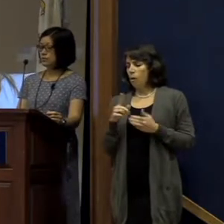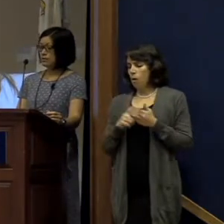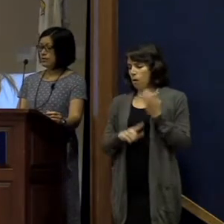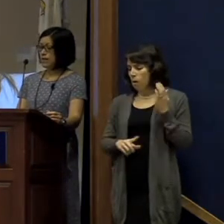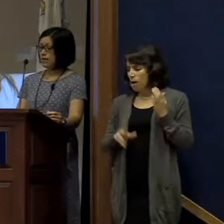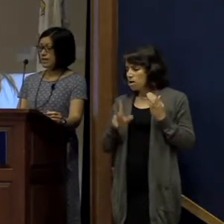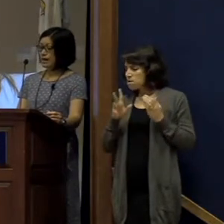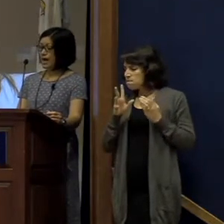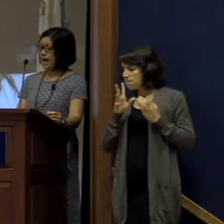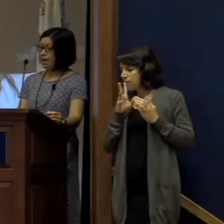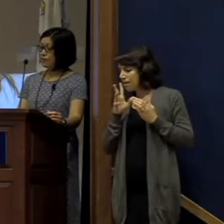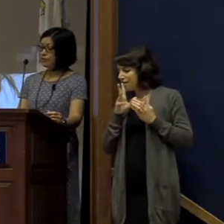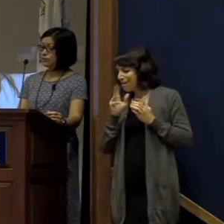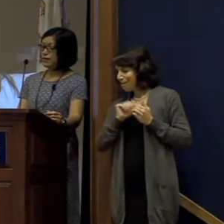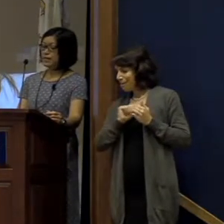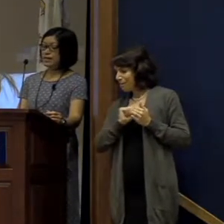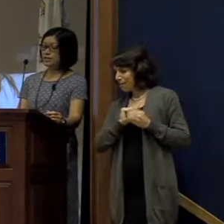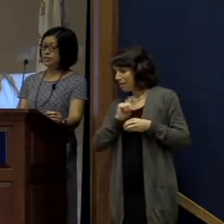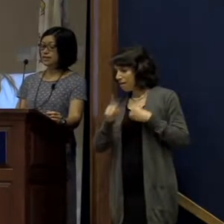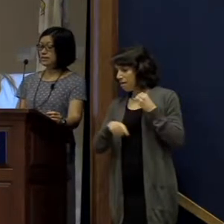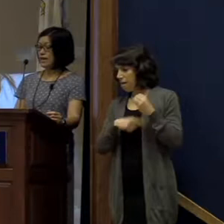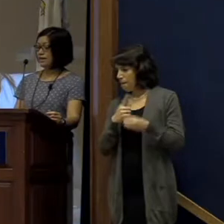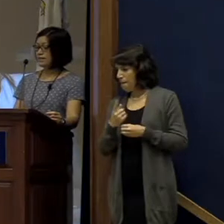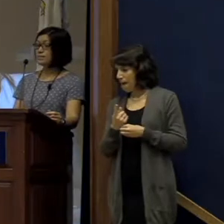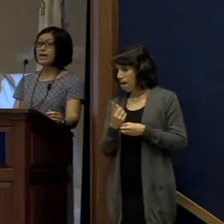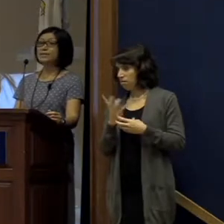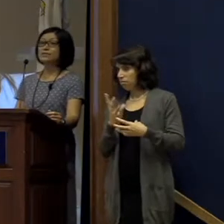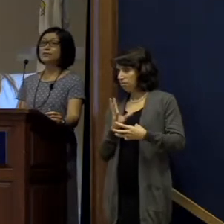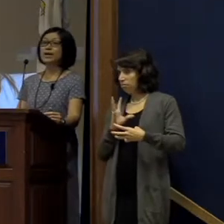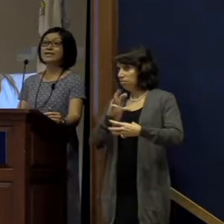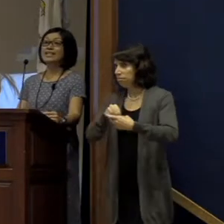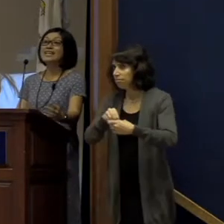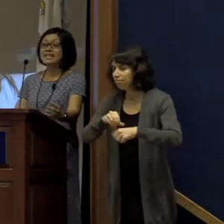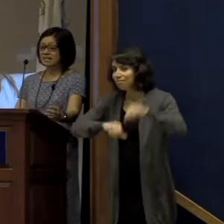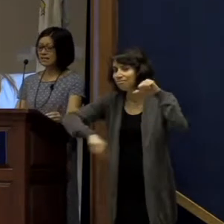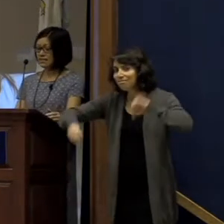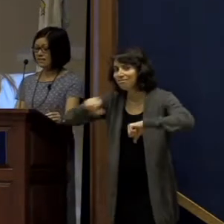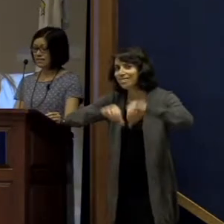Whether and how youth engage in science depends on what they think science is.